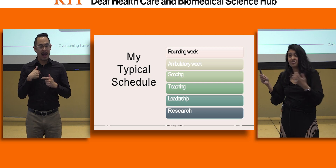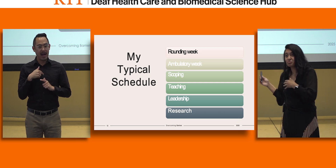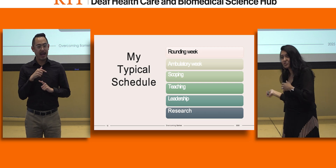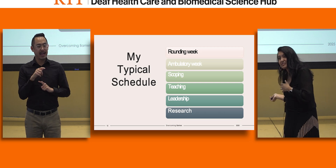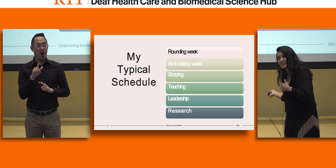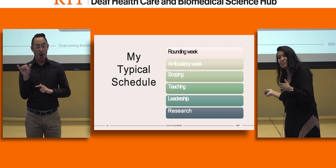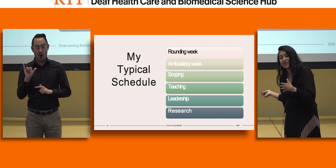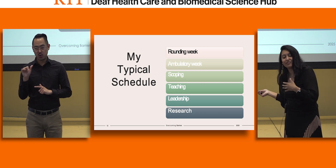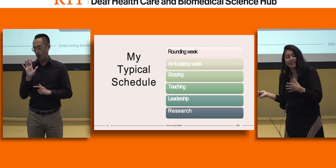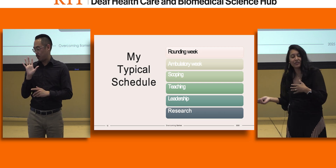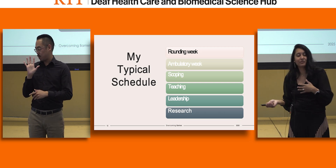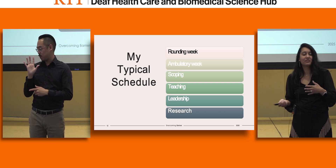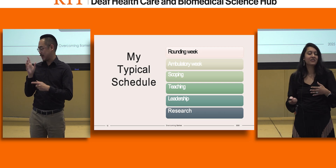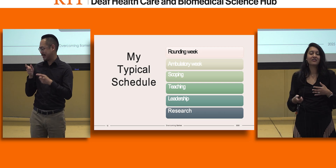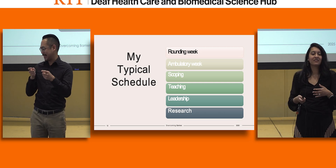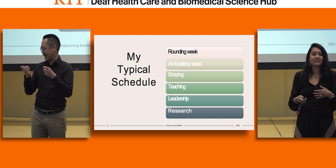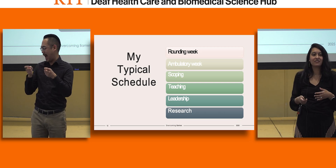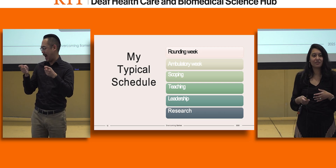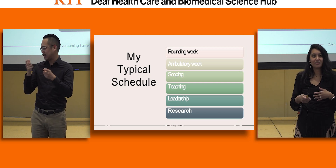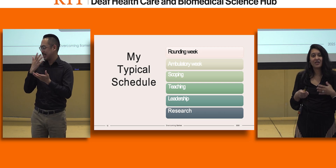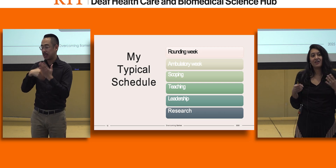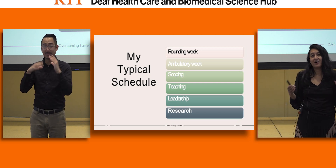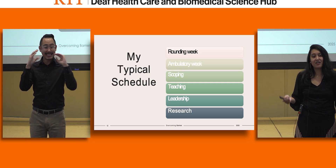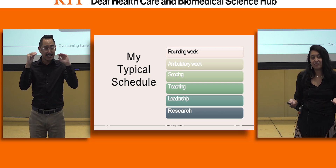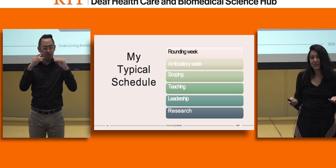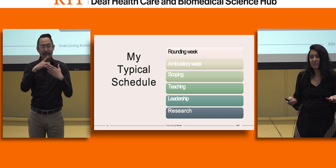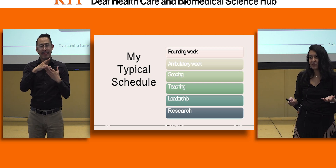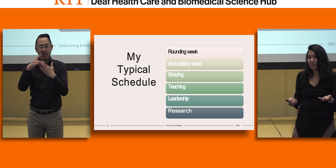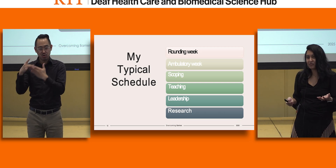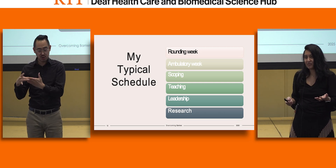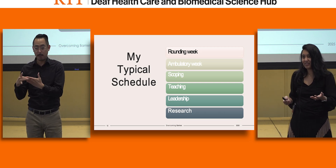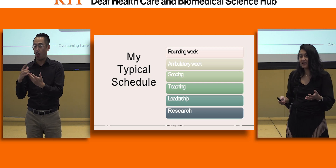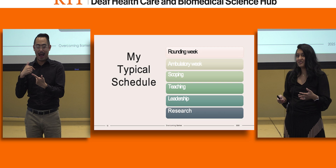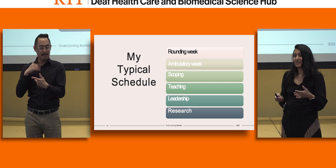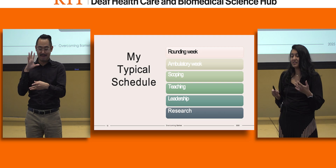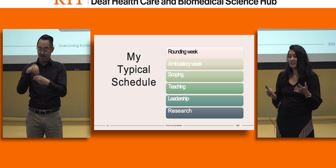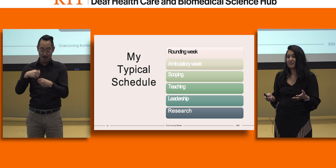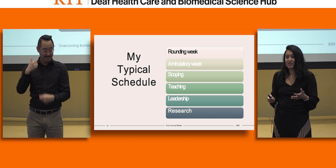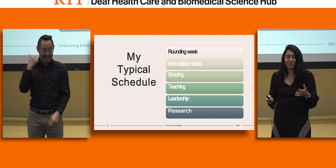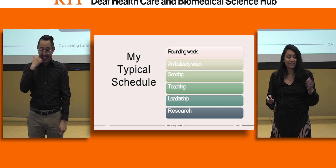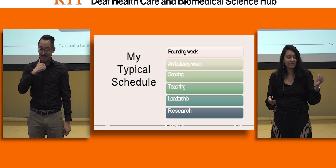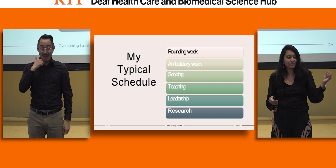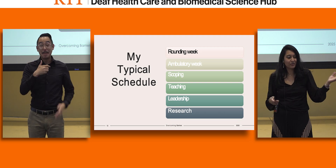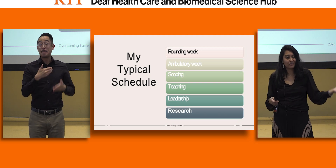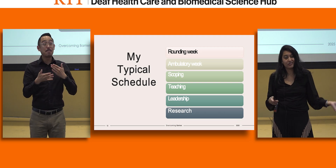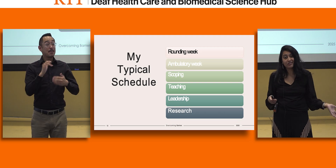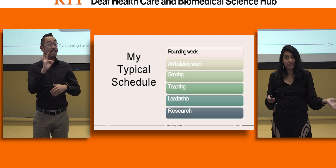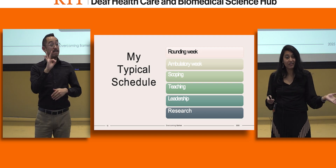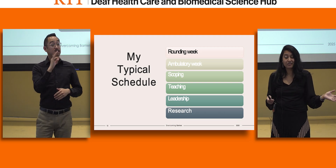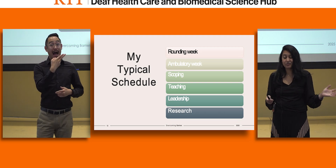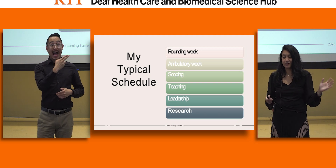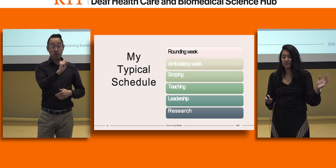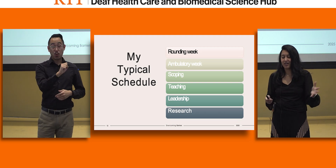I actually precept our fellows clinic, and so, I'm involved with that on a day-to-day basis, whether it's high school,